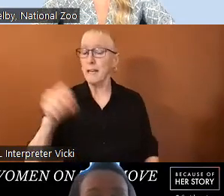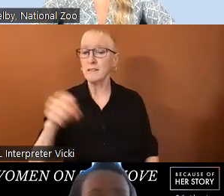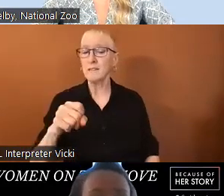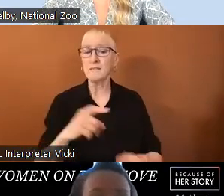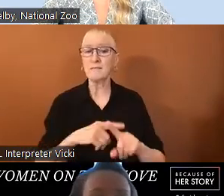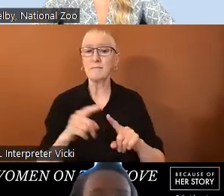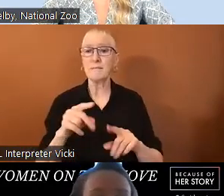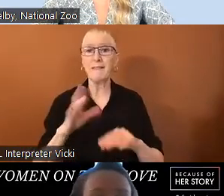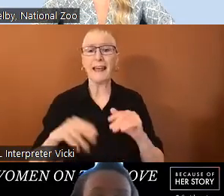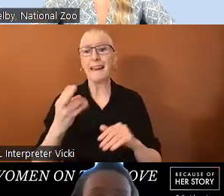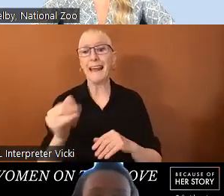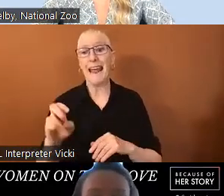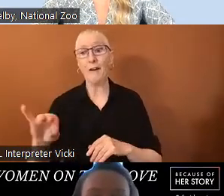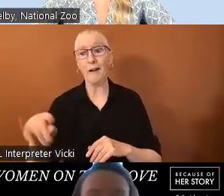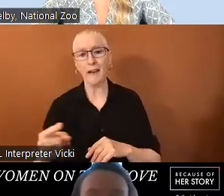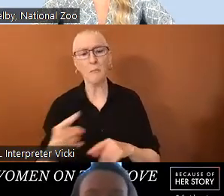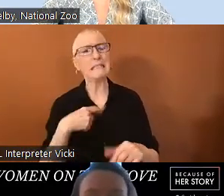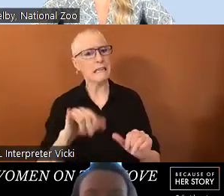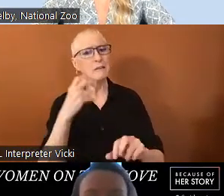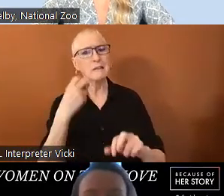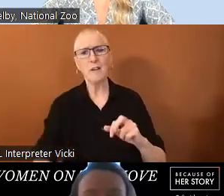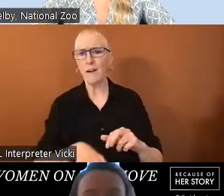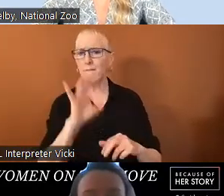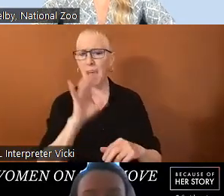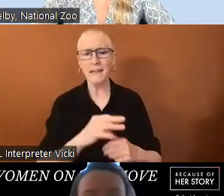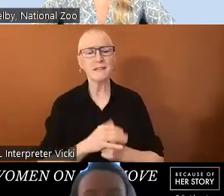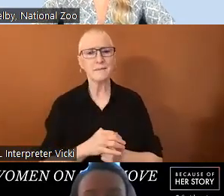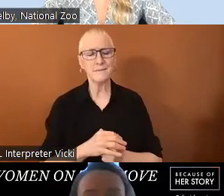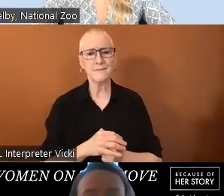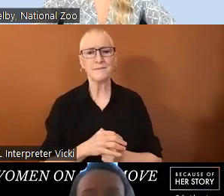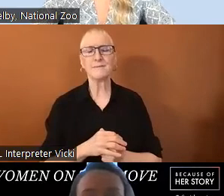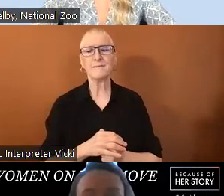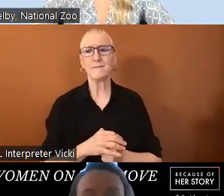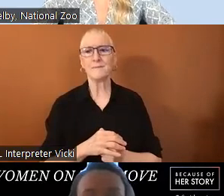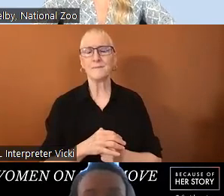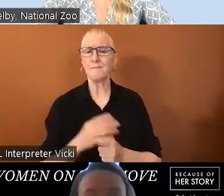river herring they can be very tough to find for these reasons. >>Shelby: So what happens when you do find them?